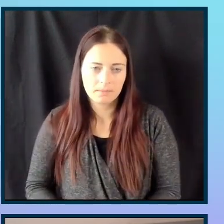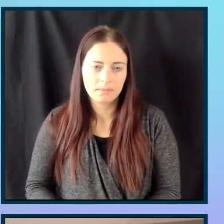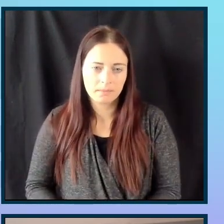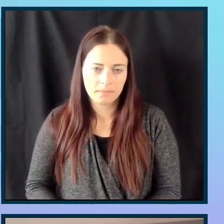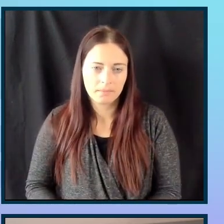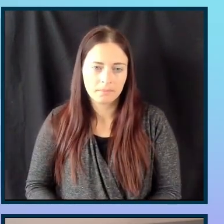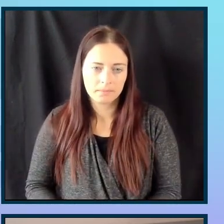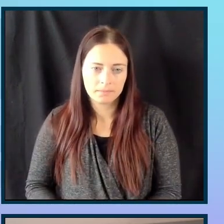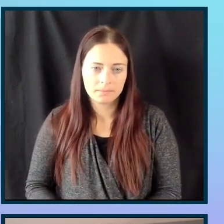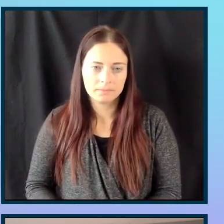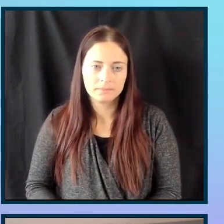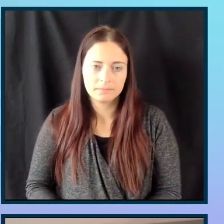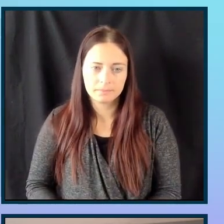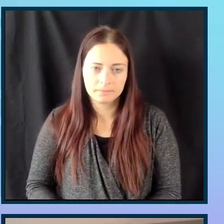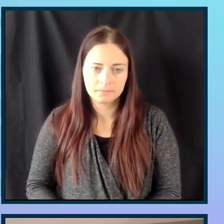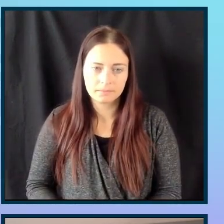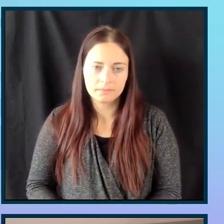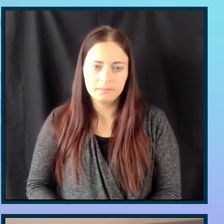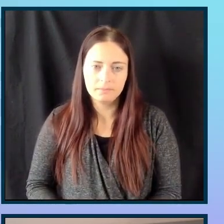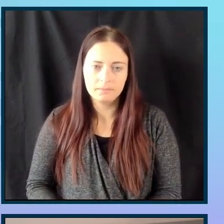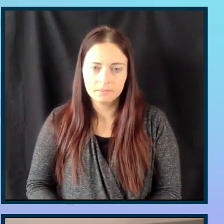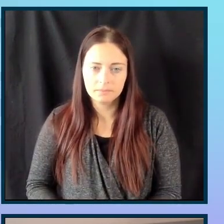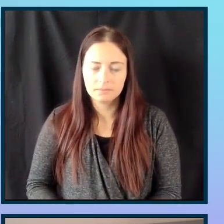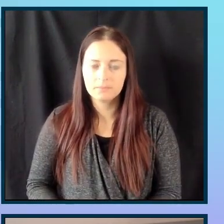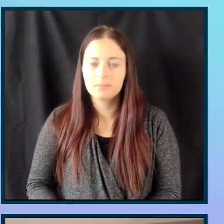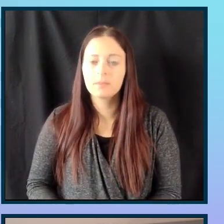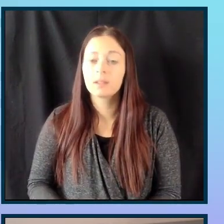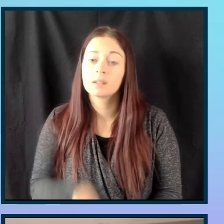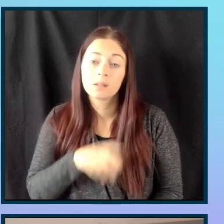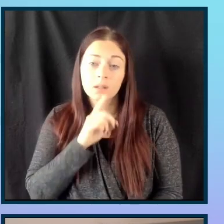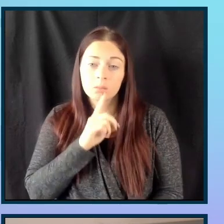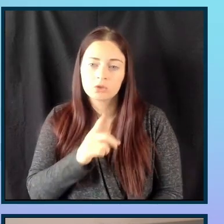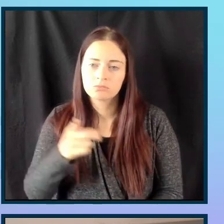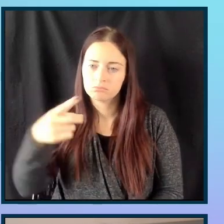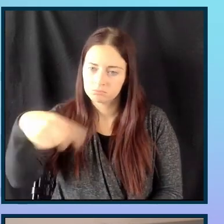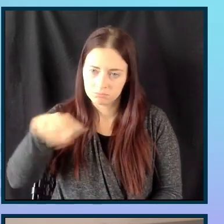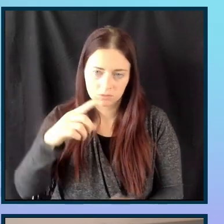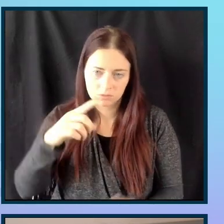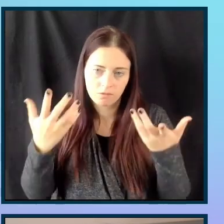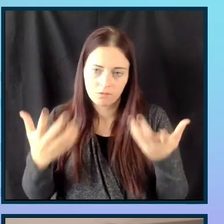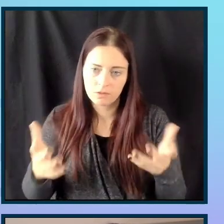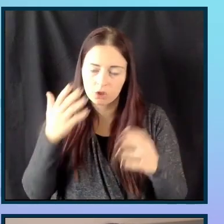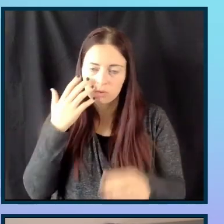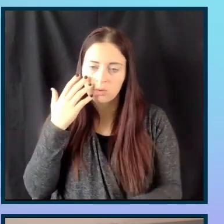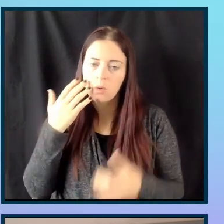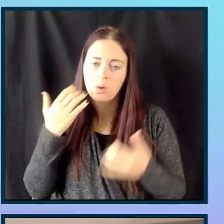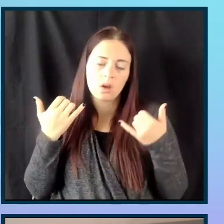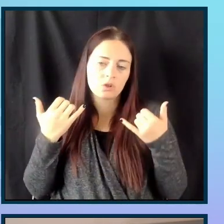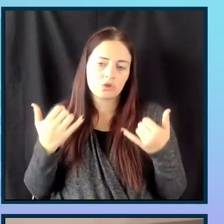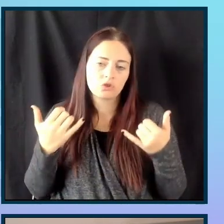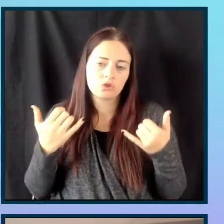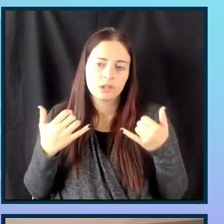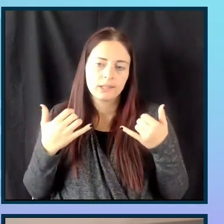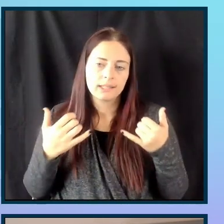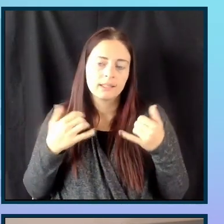So, as I sure we all know currently there's a terrible war going on in Ukraine,